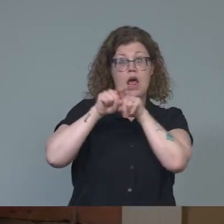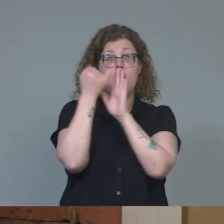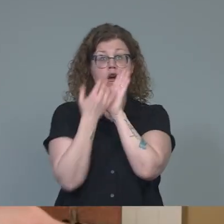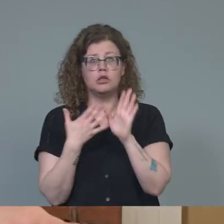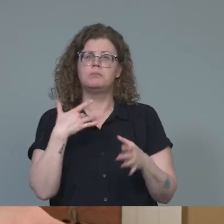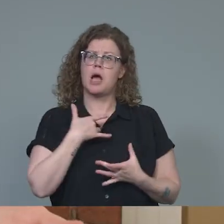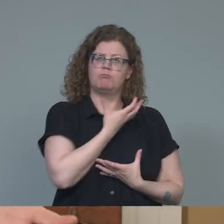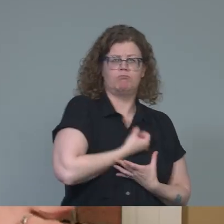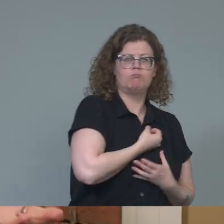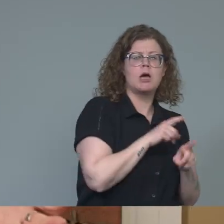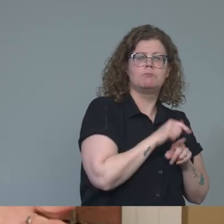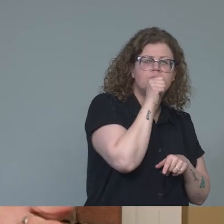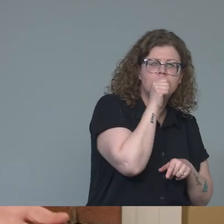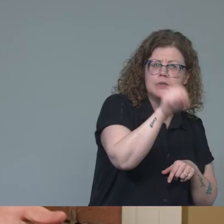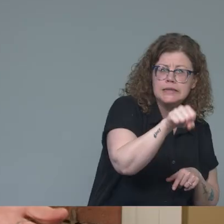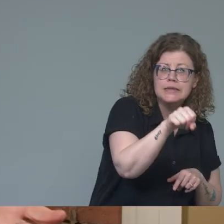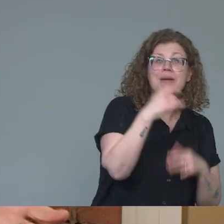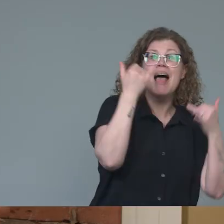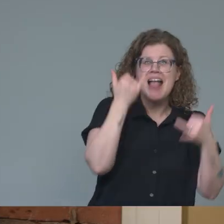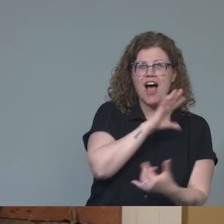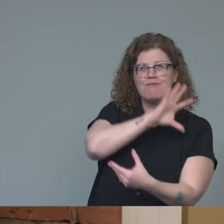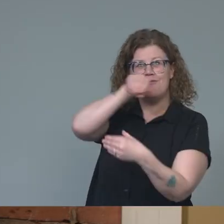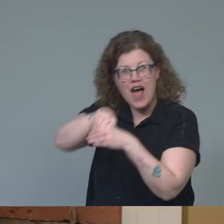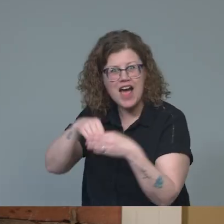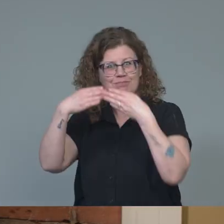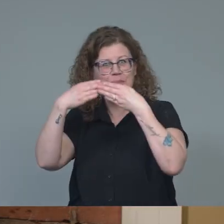So you have a project, you know, you want to engage the community. As an artist, you have